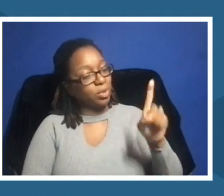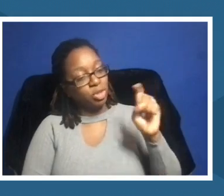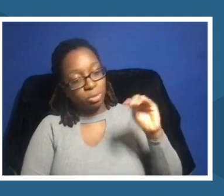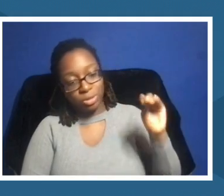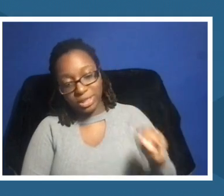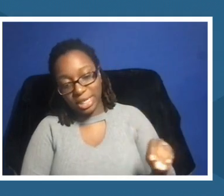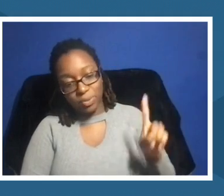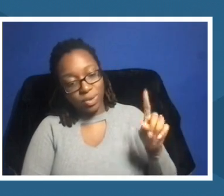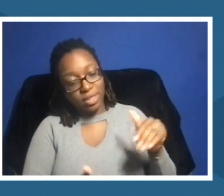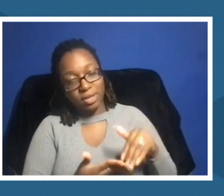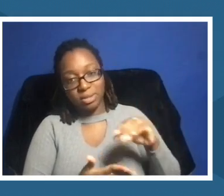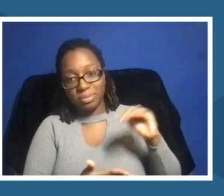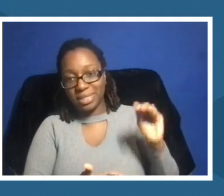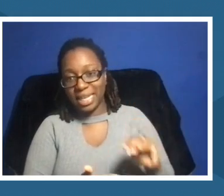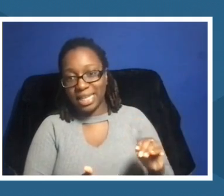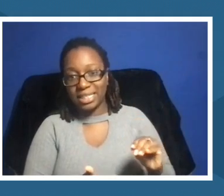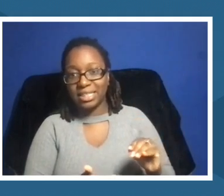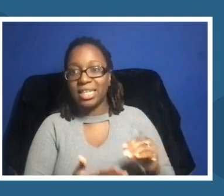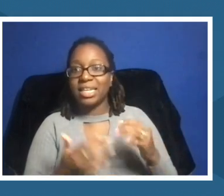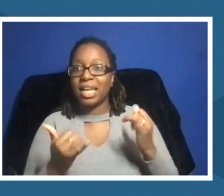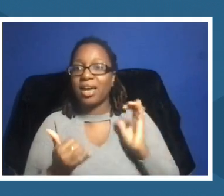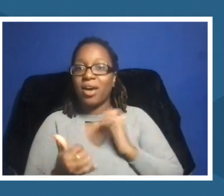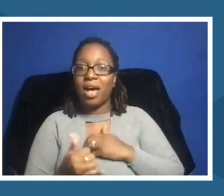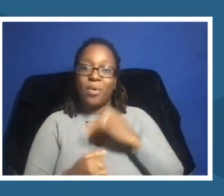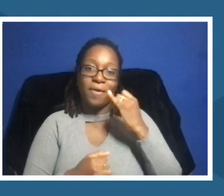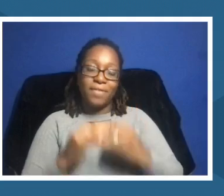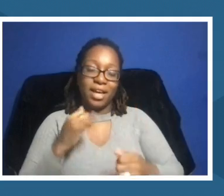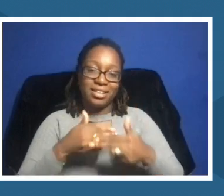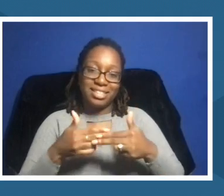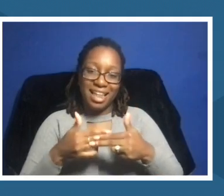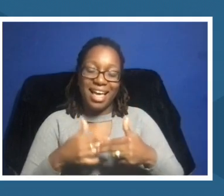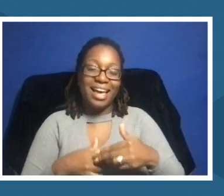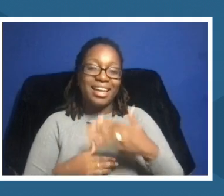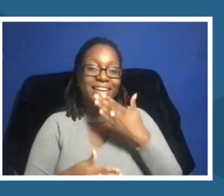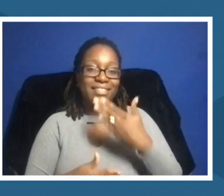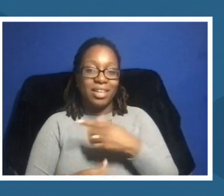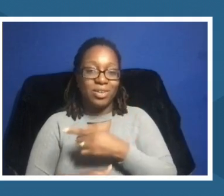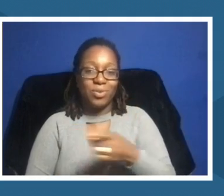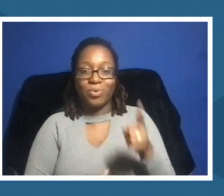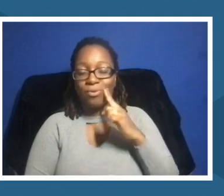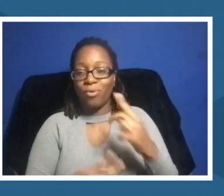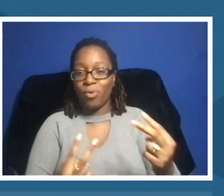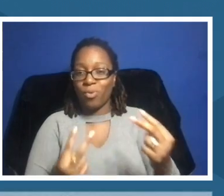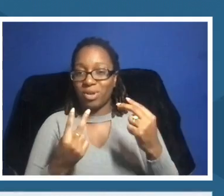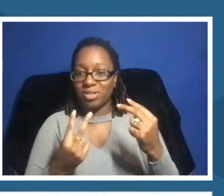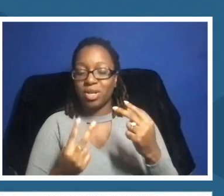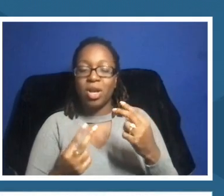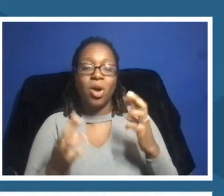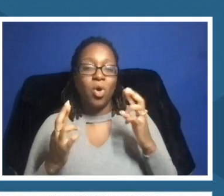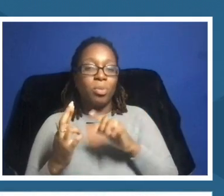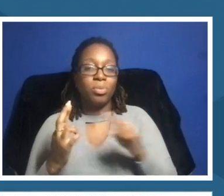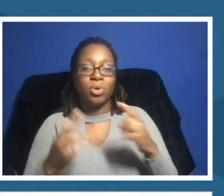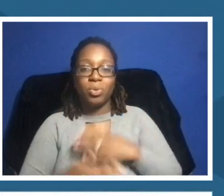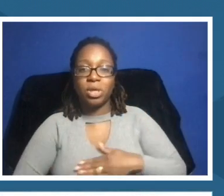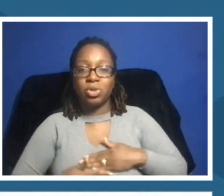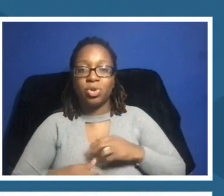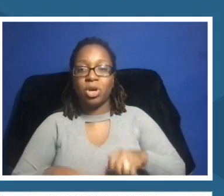slide so that i can thank everyone here for joining our session we hope you enjoyed breaking the monolith with us